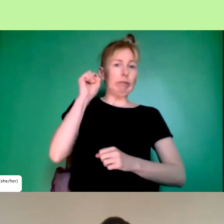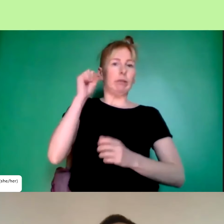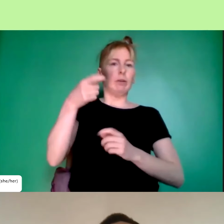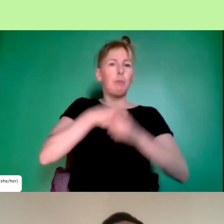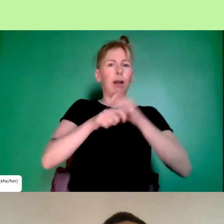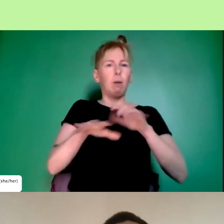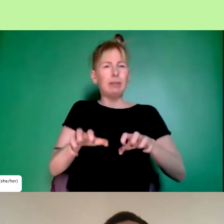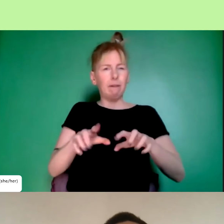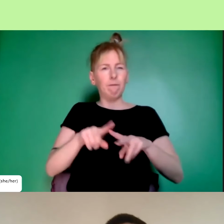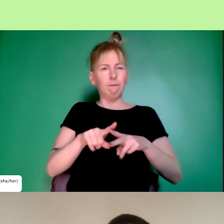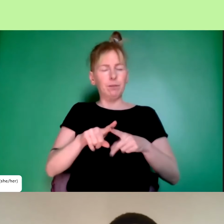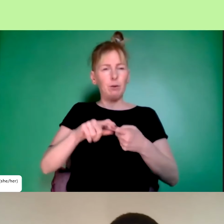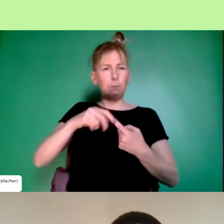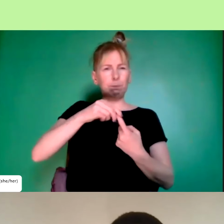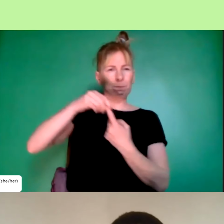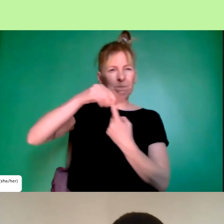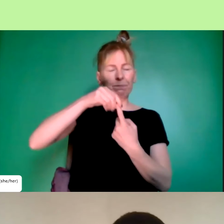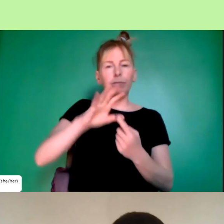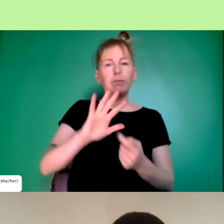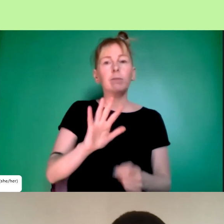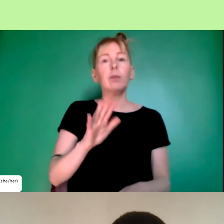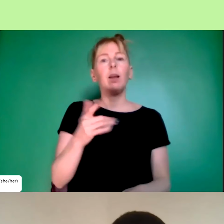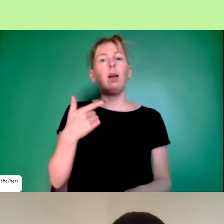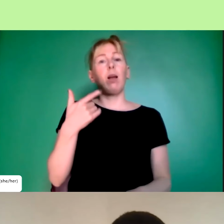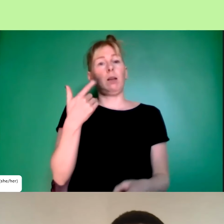people is scary, is negotiating with big institutions, I’m just some girl from the